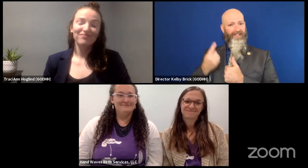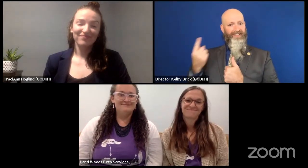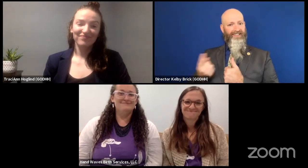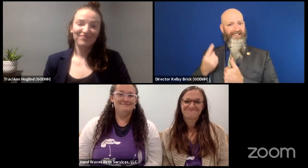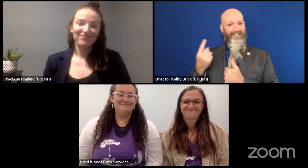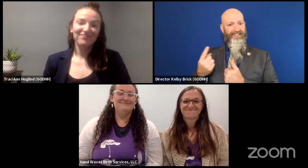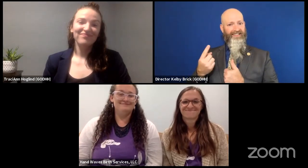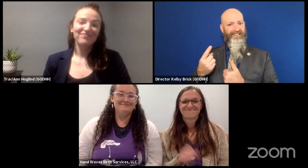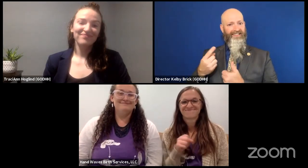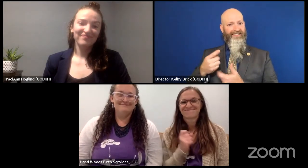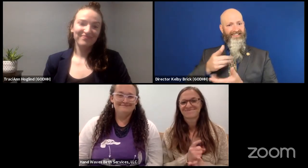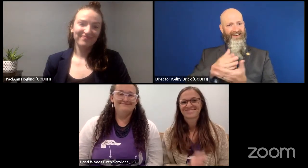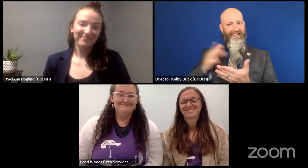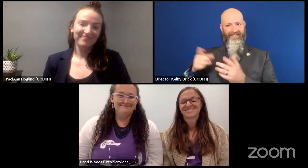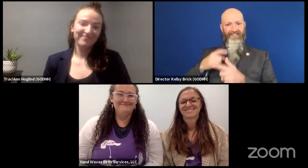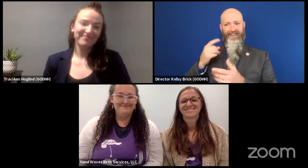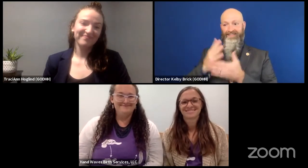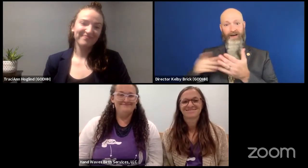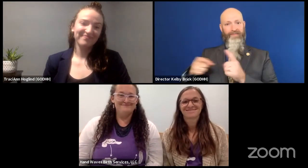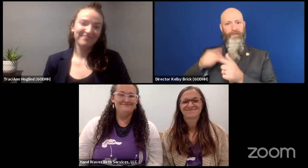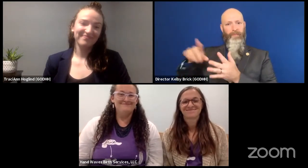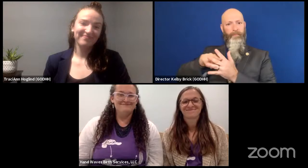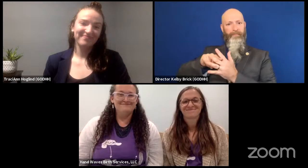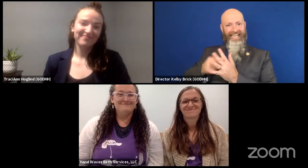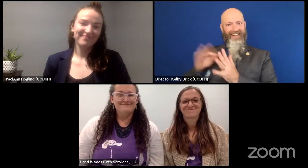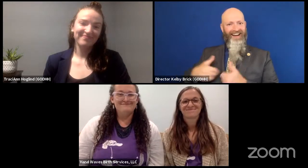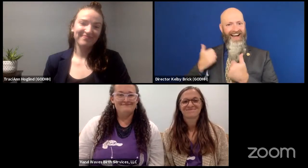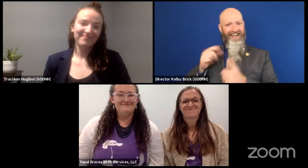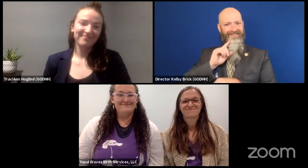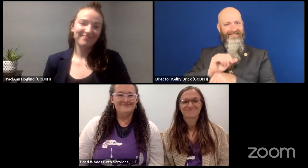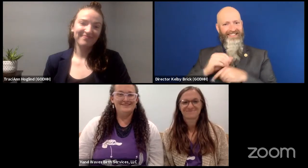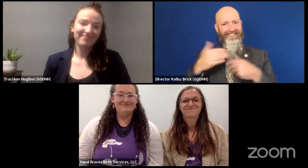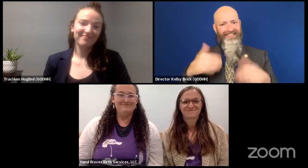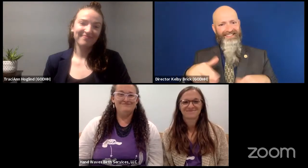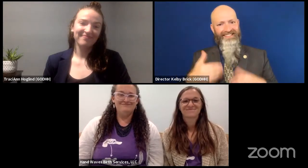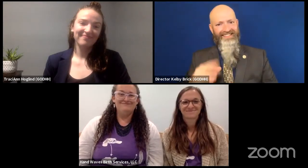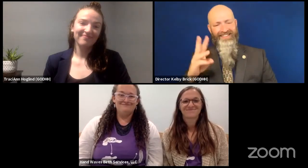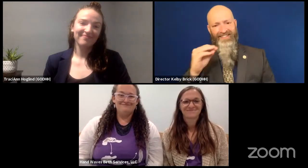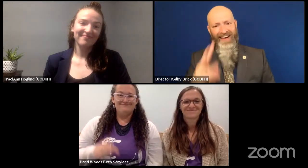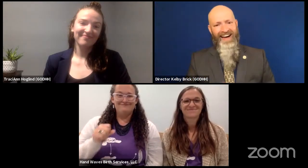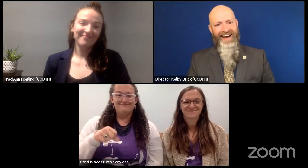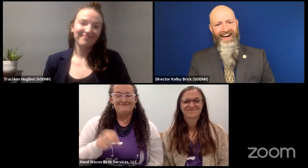you're always involved, you're all a part of that family's life and you're there from